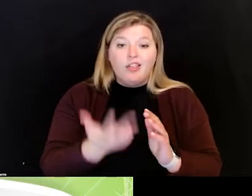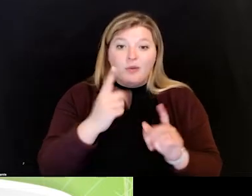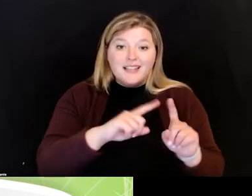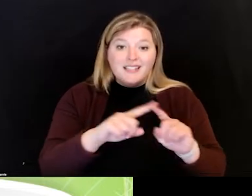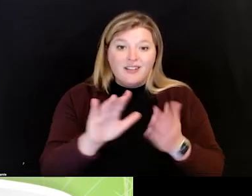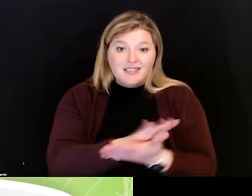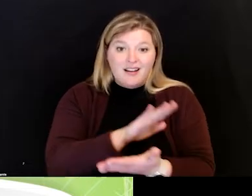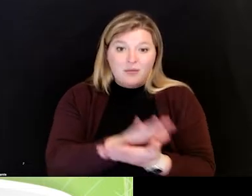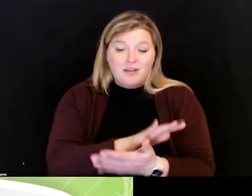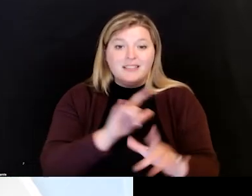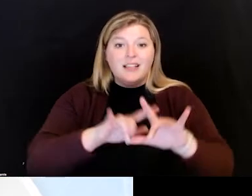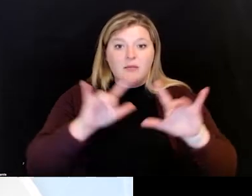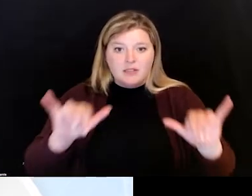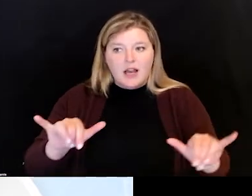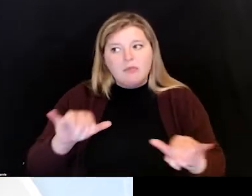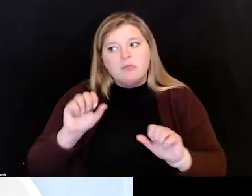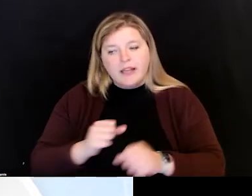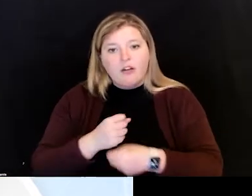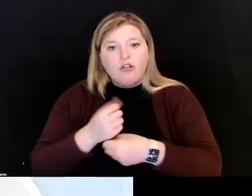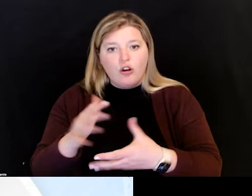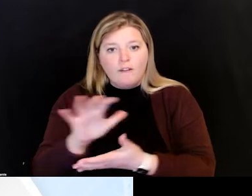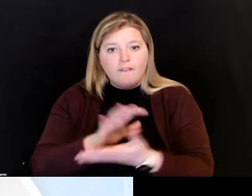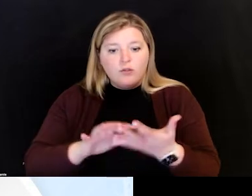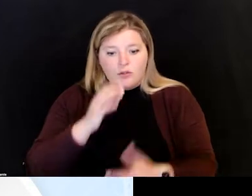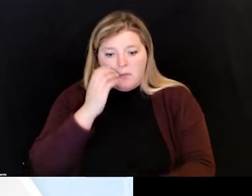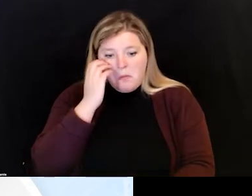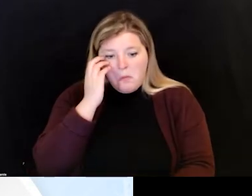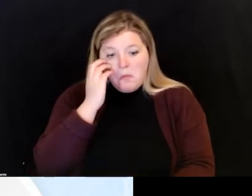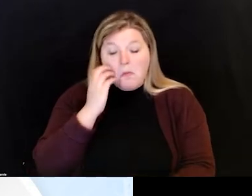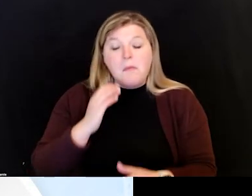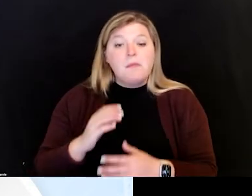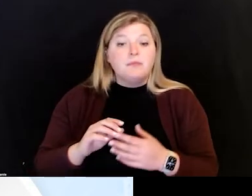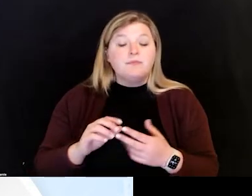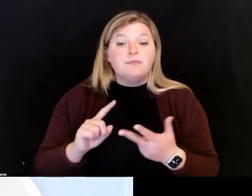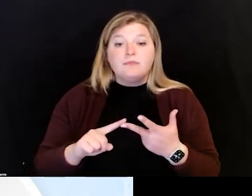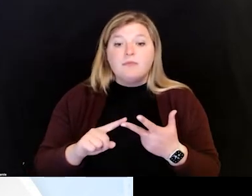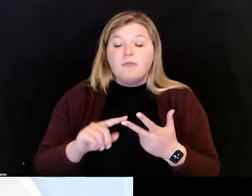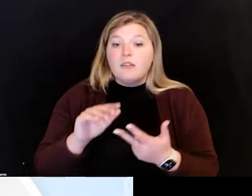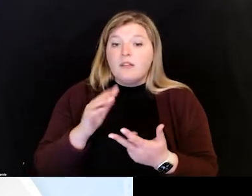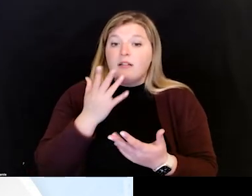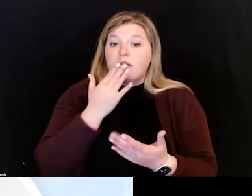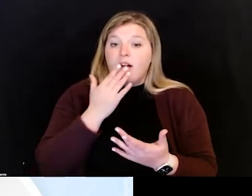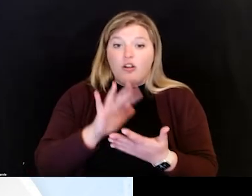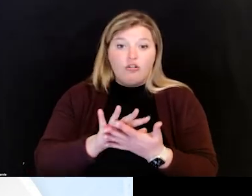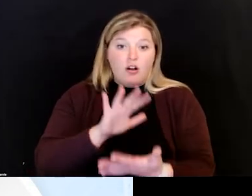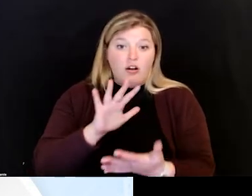Next. Color contrast--as you saw with Jeremy's example,